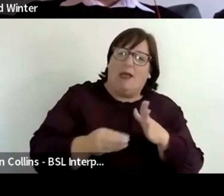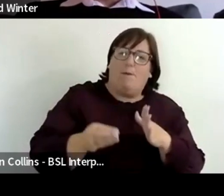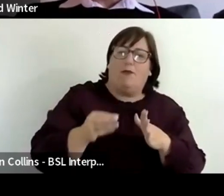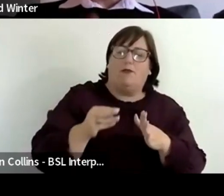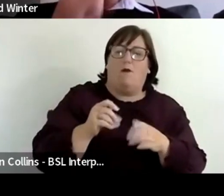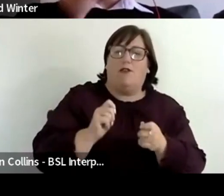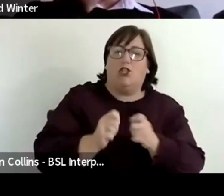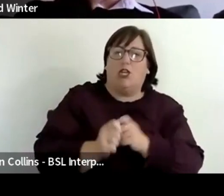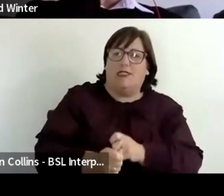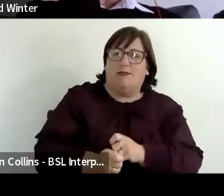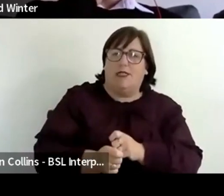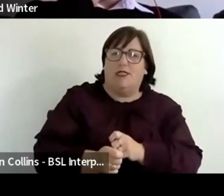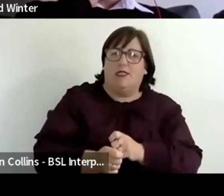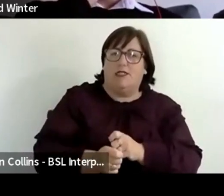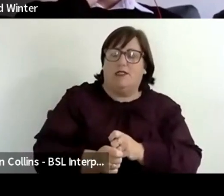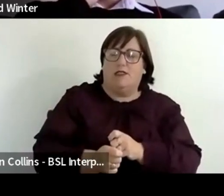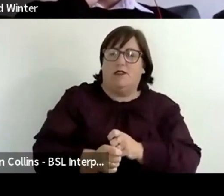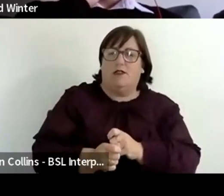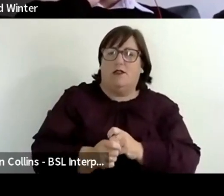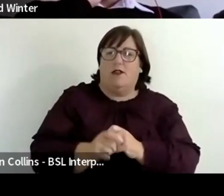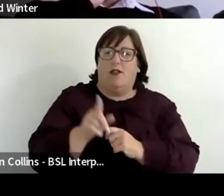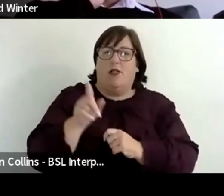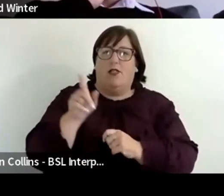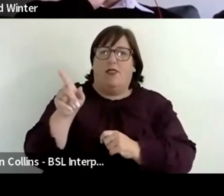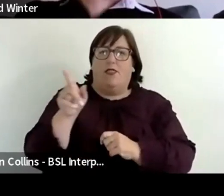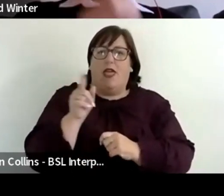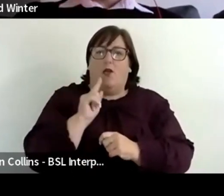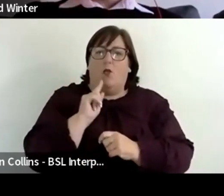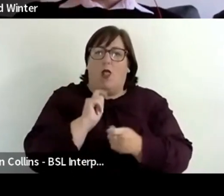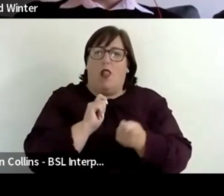They range from screen readers,